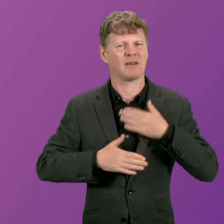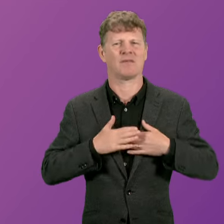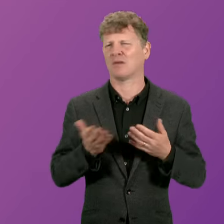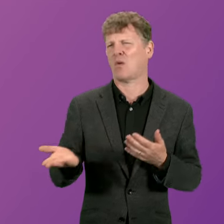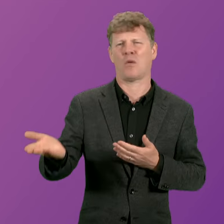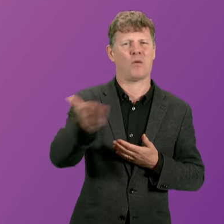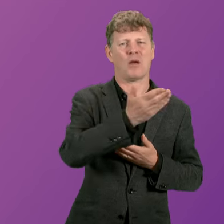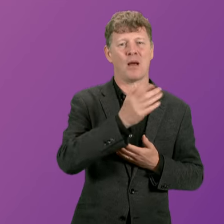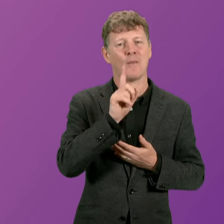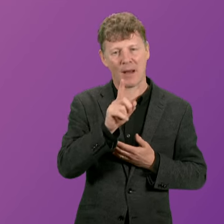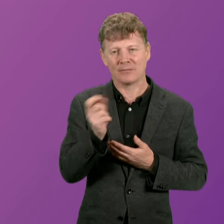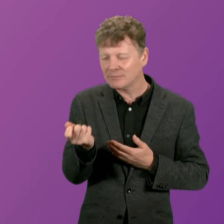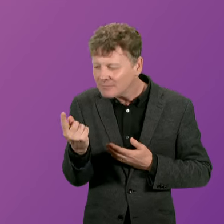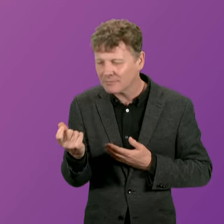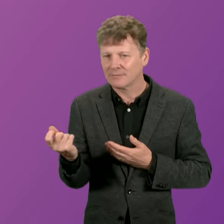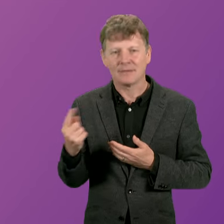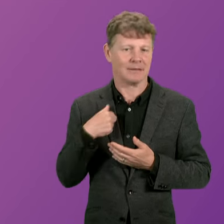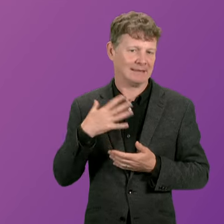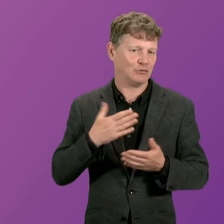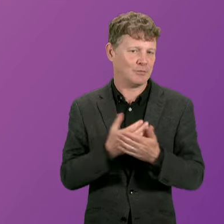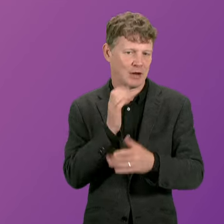but we have to ensure that there is protection in place for the public.